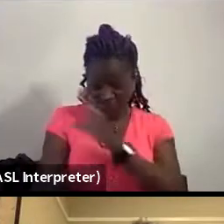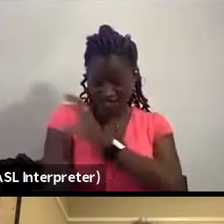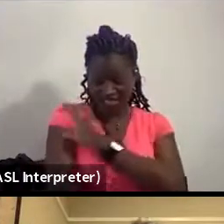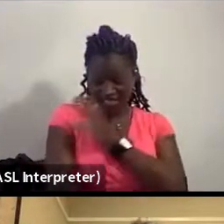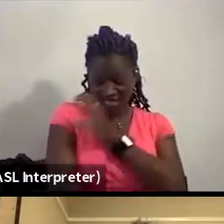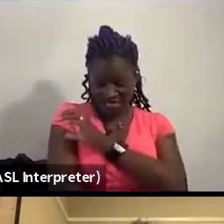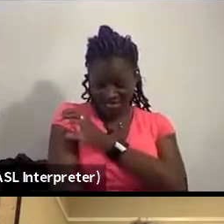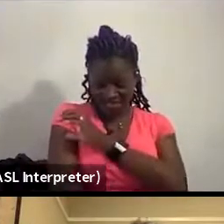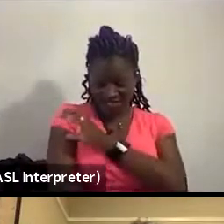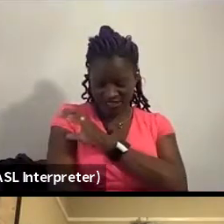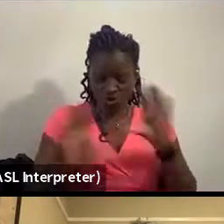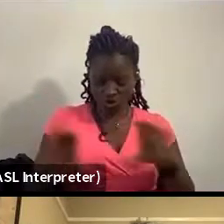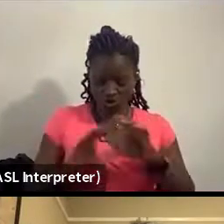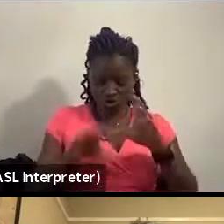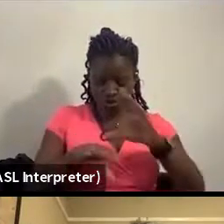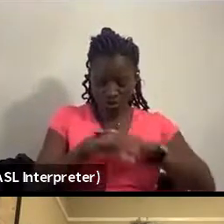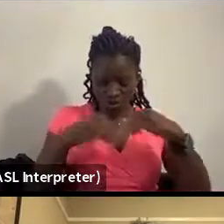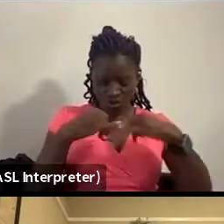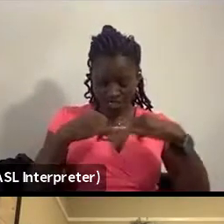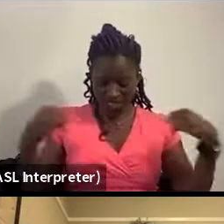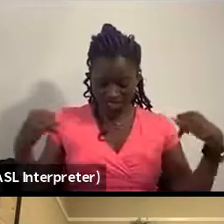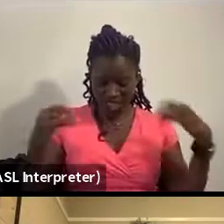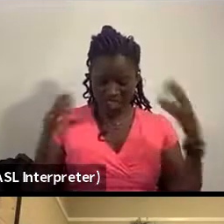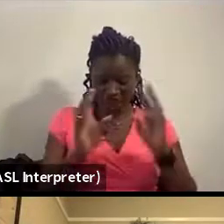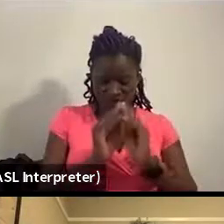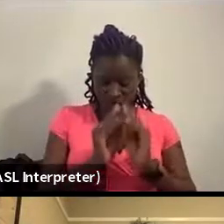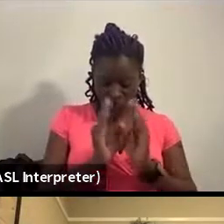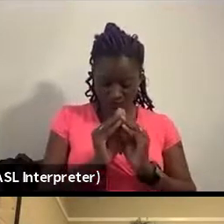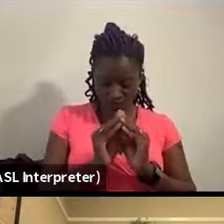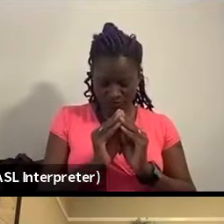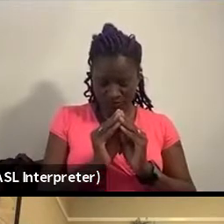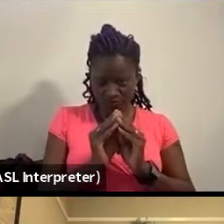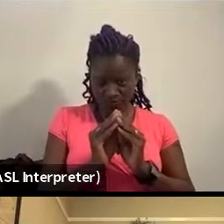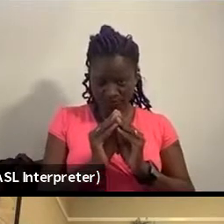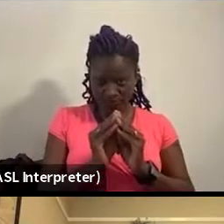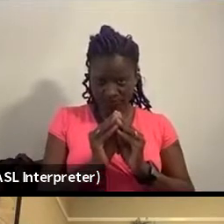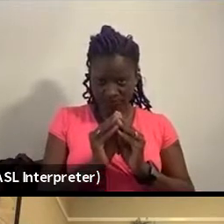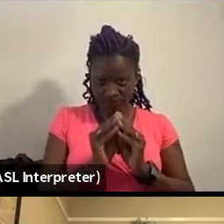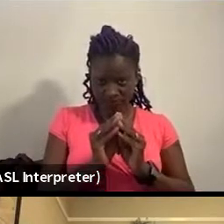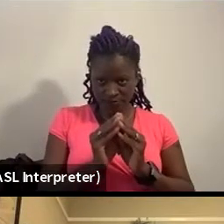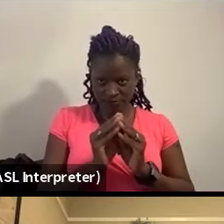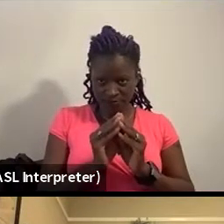online forums, photos, community Latinos, Santa Rosa health, for example, is doing